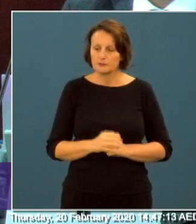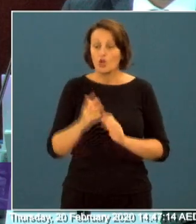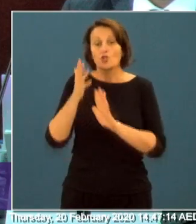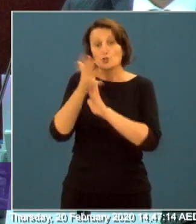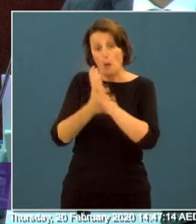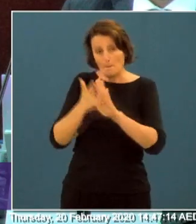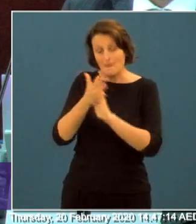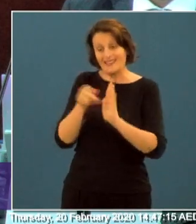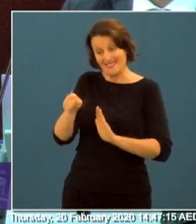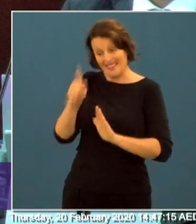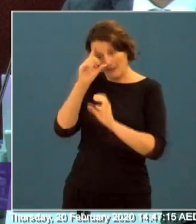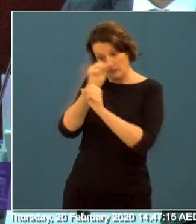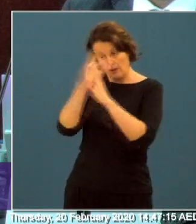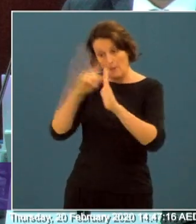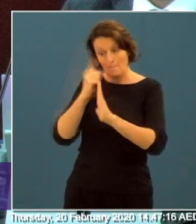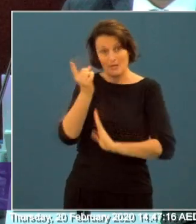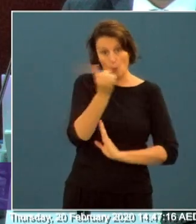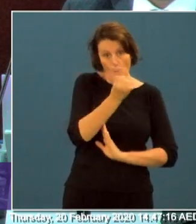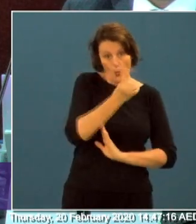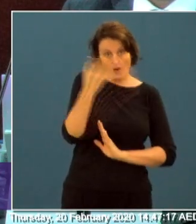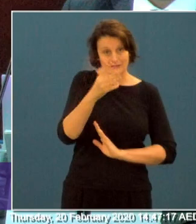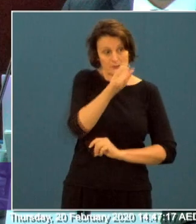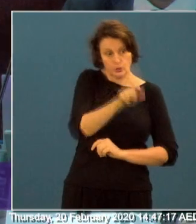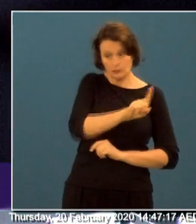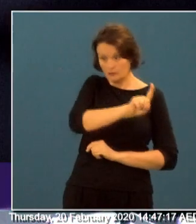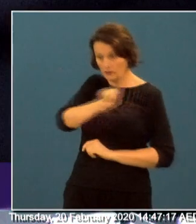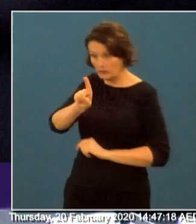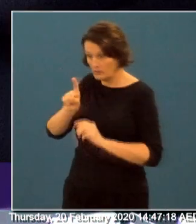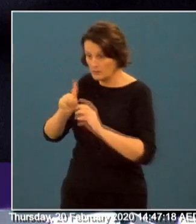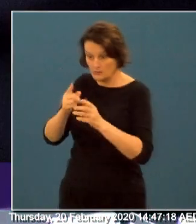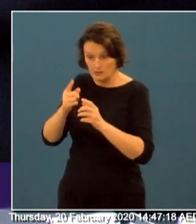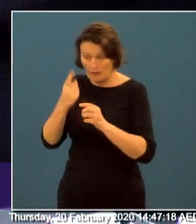just some short follow-up care? That's right. MS WRIGHT: All right. Okay.